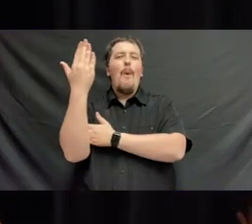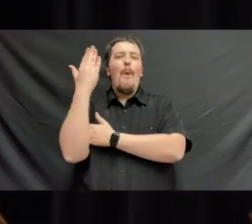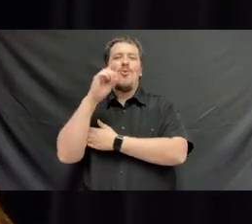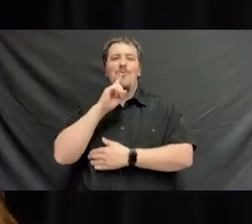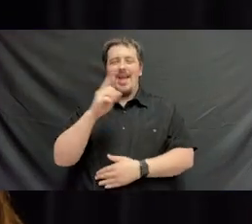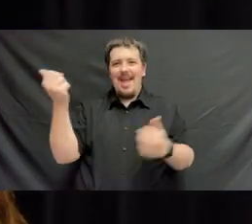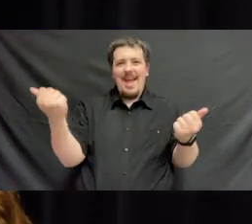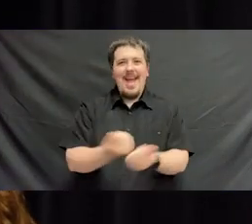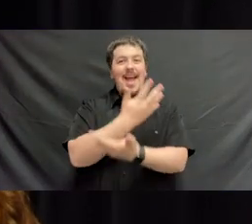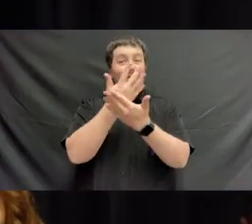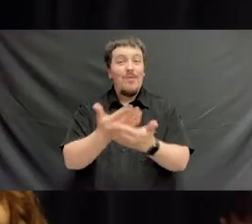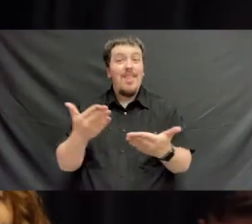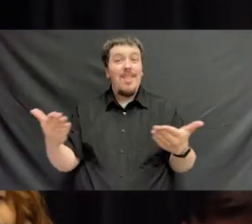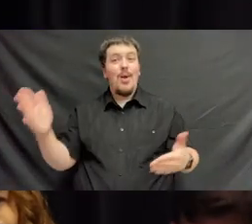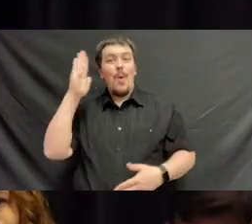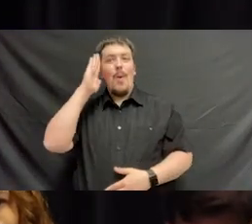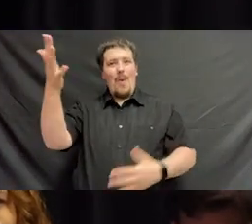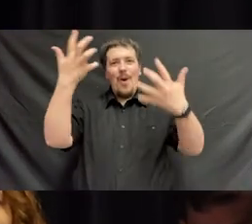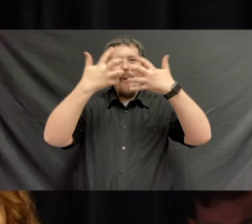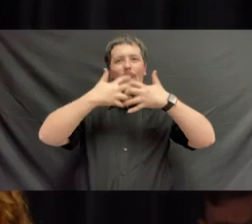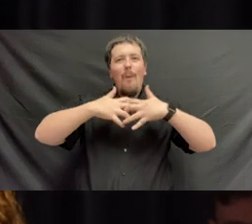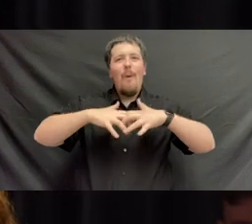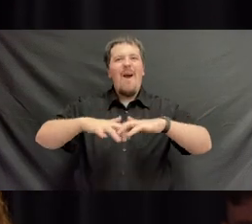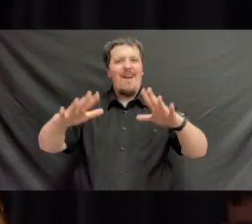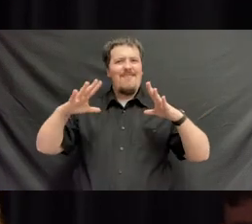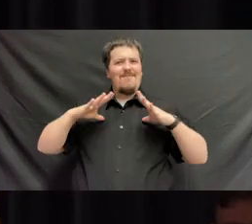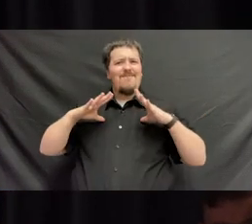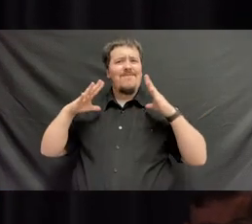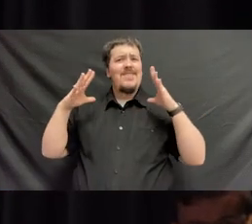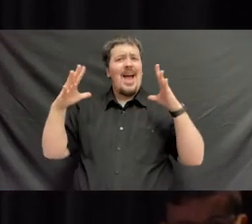Everything's gonna work out fine